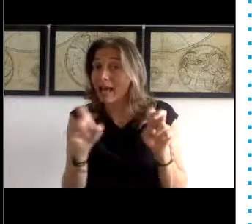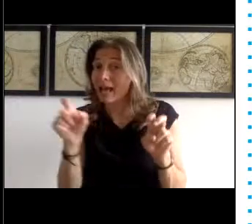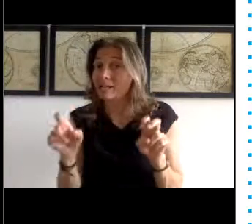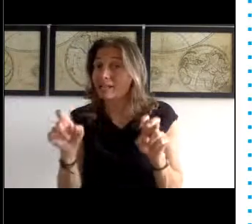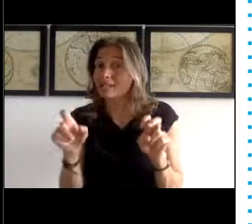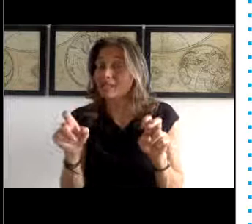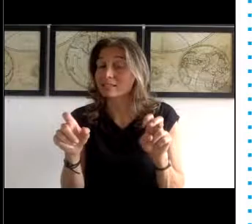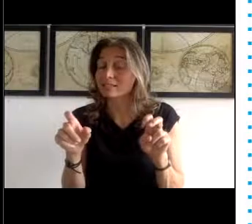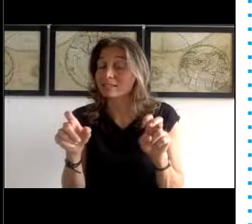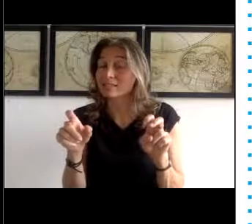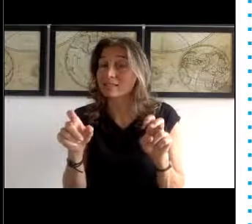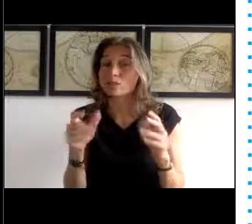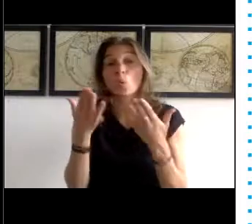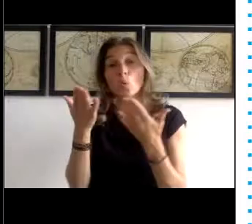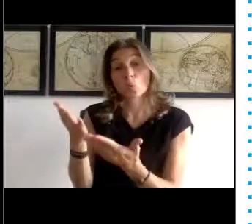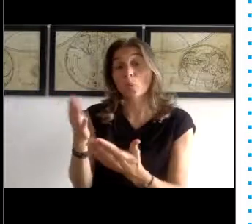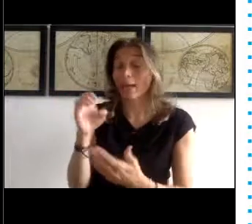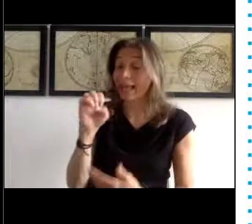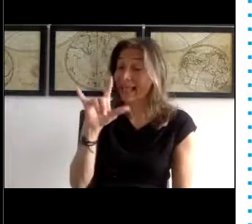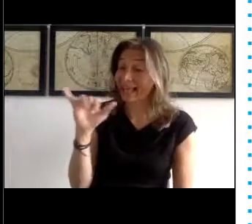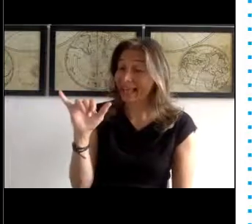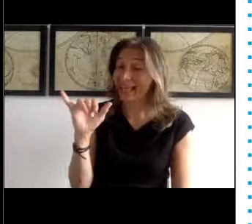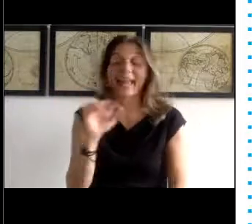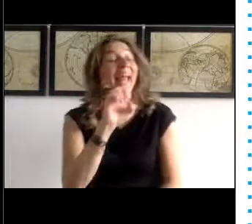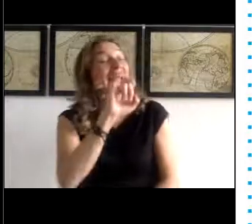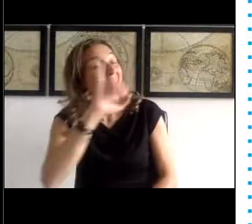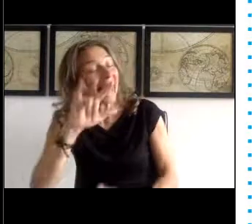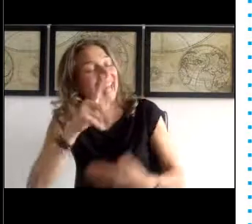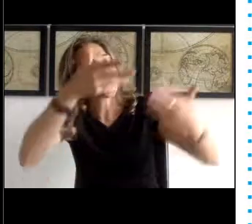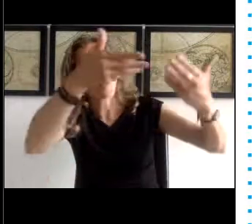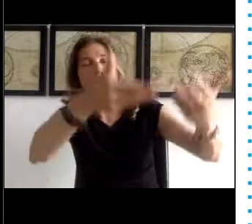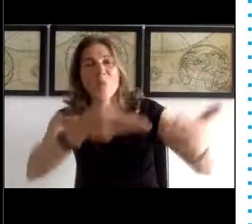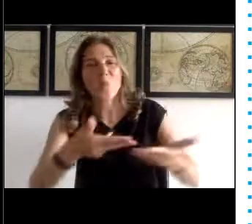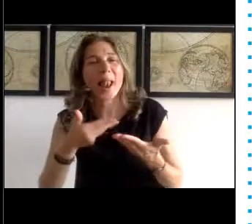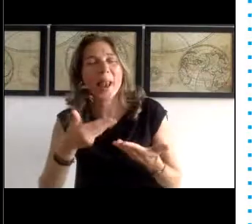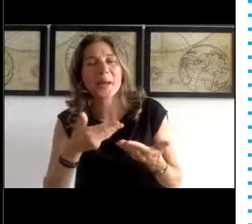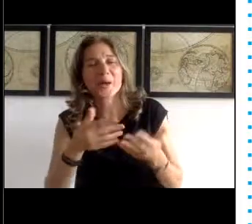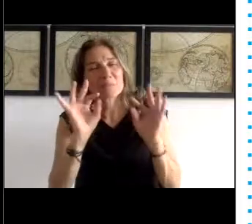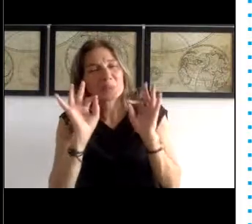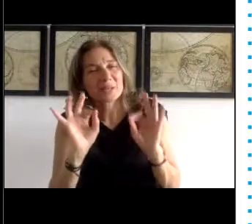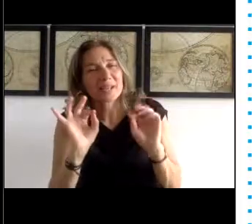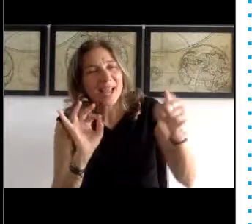That's a positive note to finish this sharing of information with you.